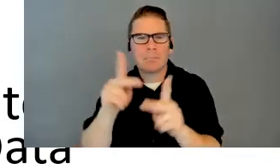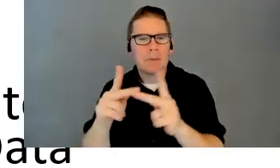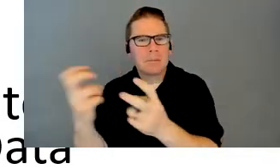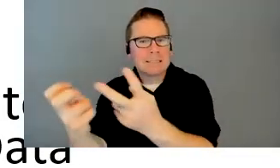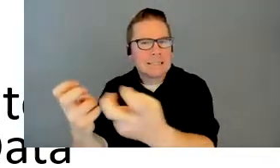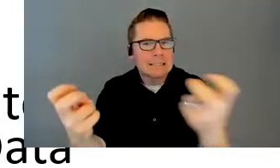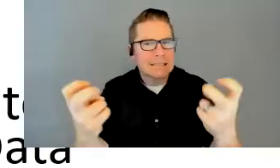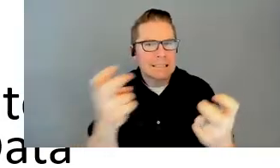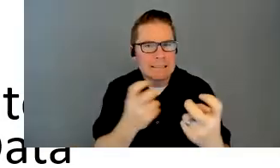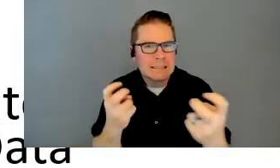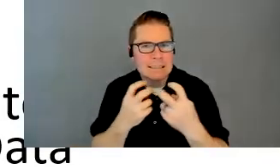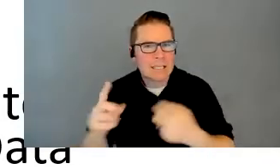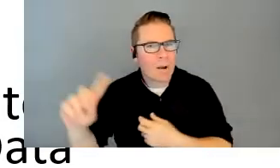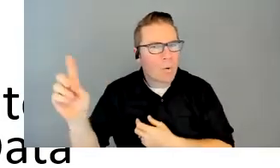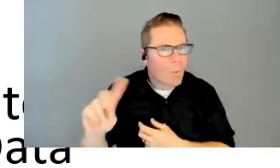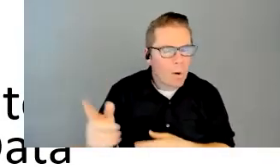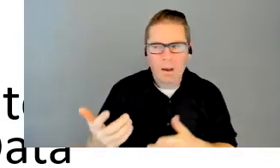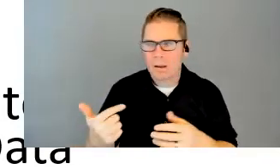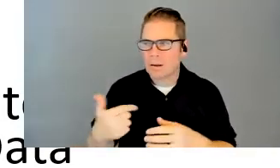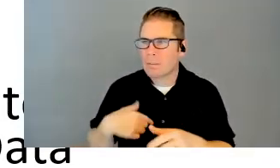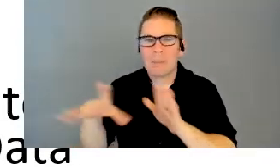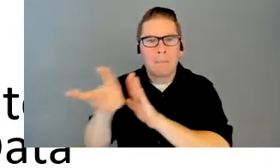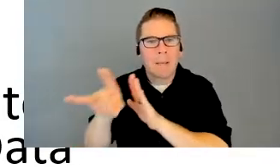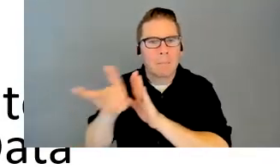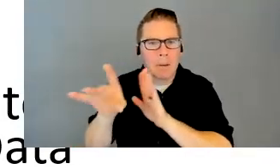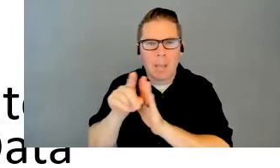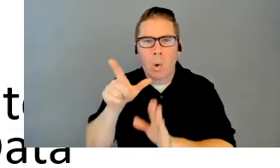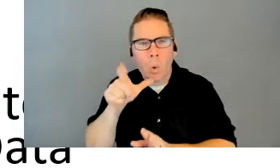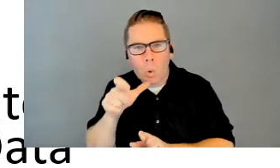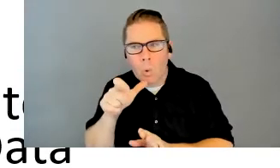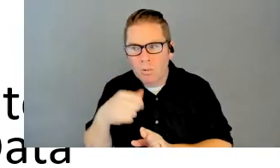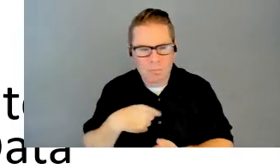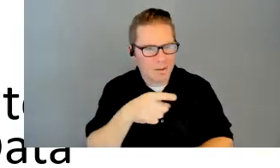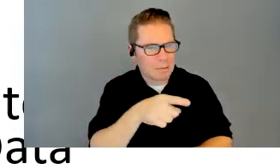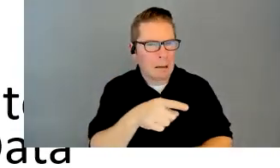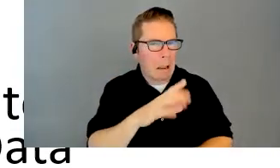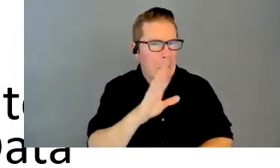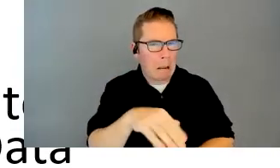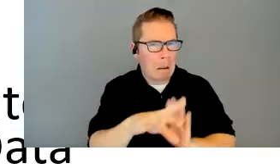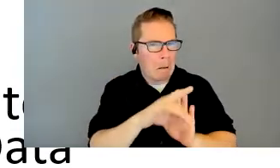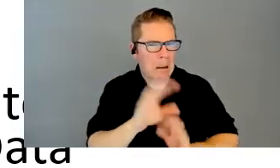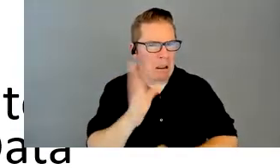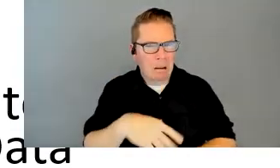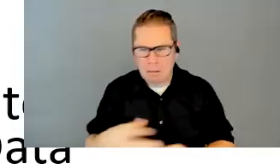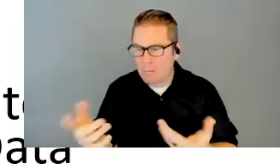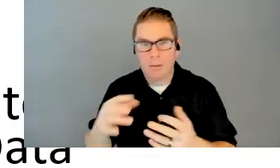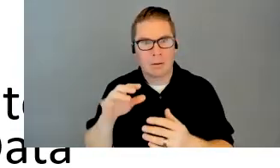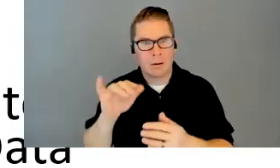get, what with the dynamics that happened the first two weeks of class and it just makes you more aware